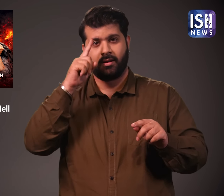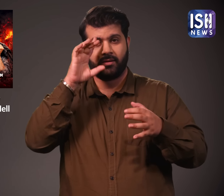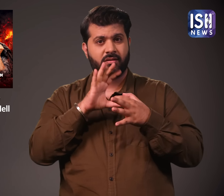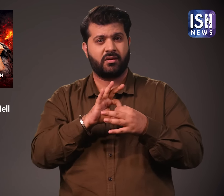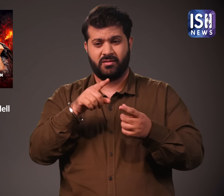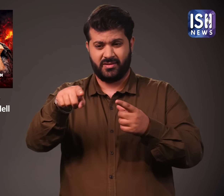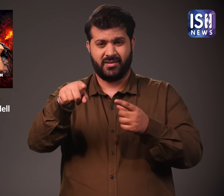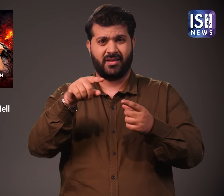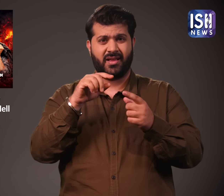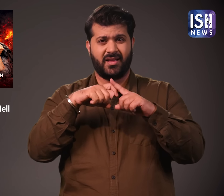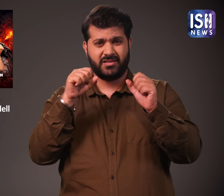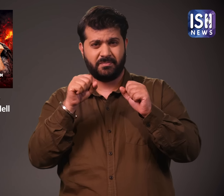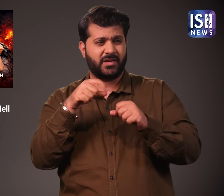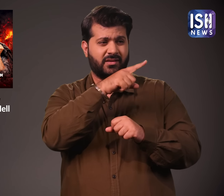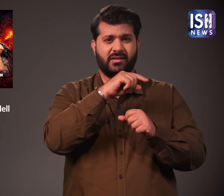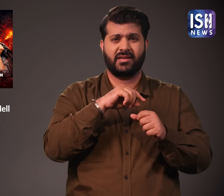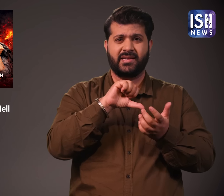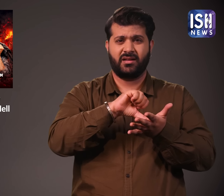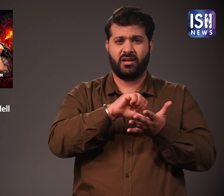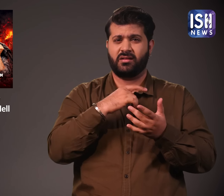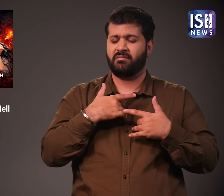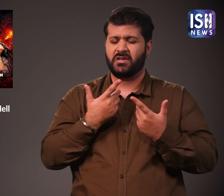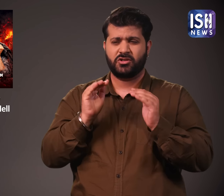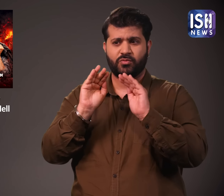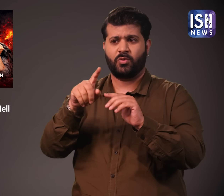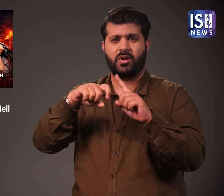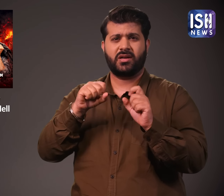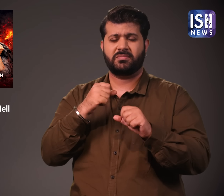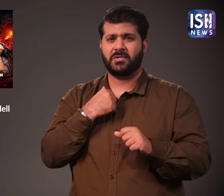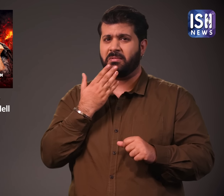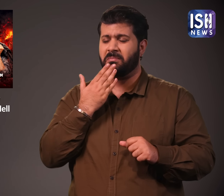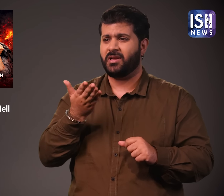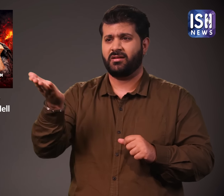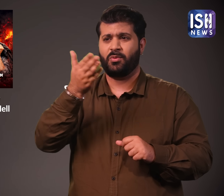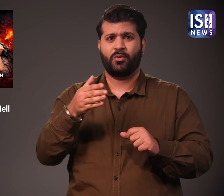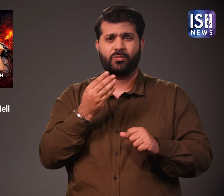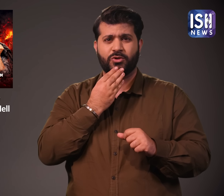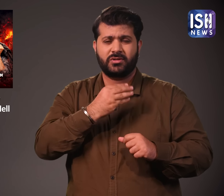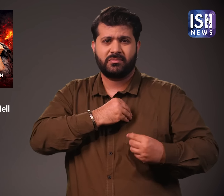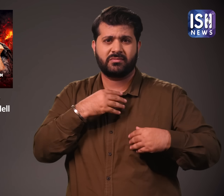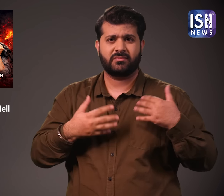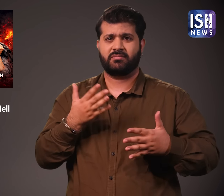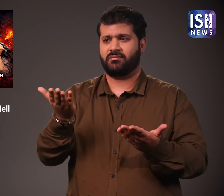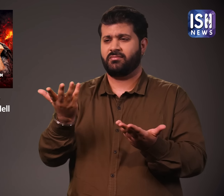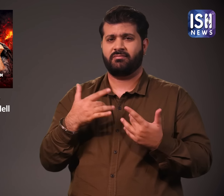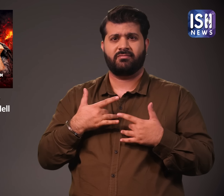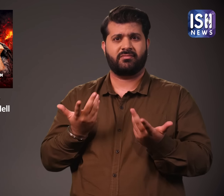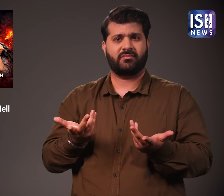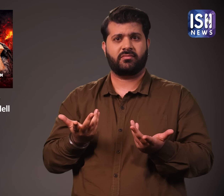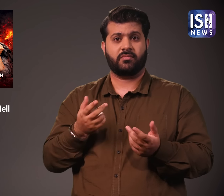Khamenei also made public statements about Kashmir, saying Muslims there were facing difficulties.